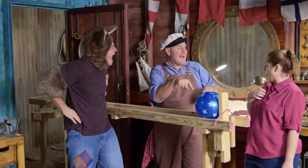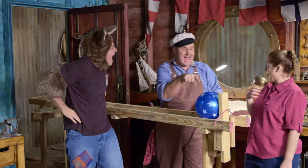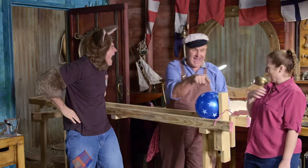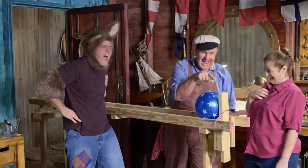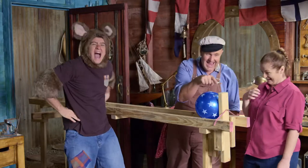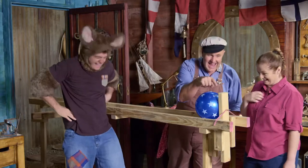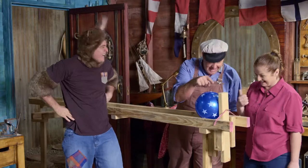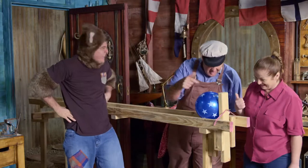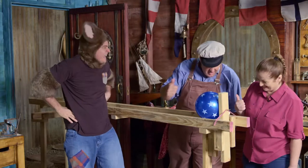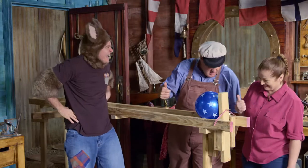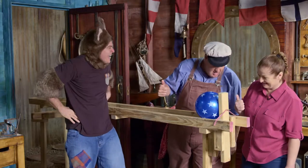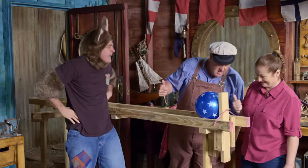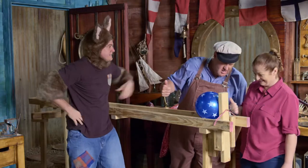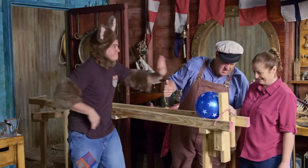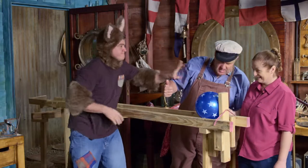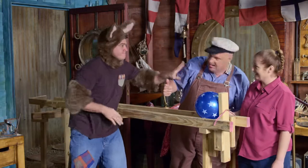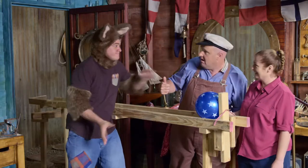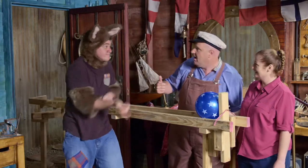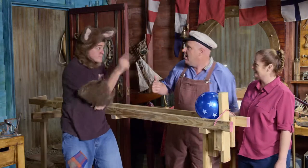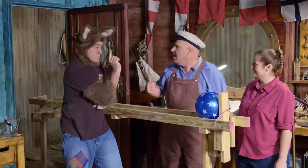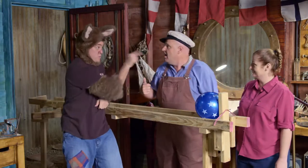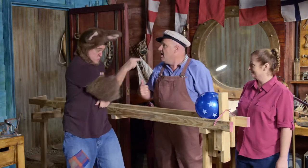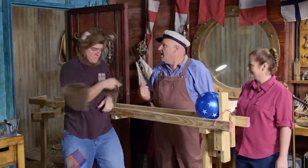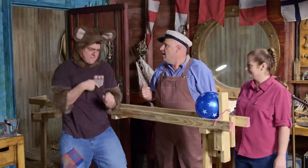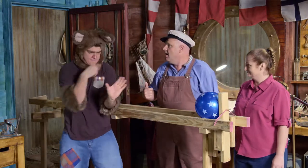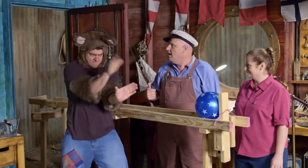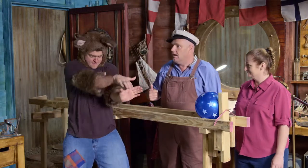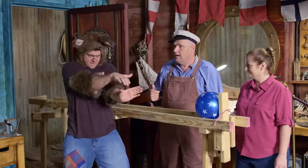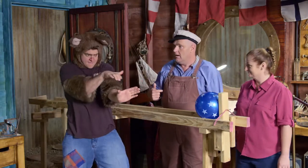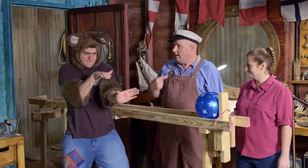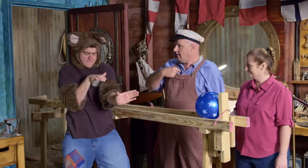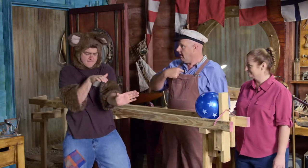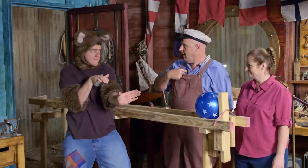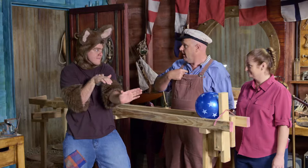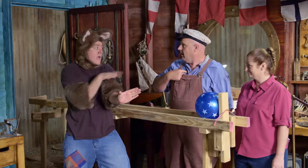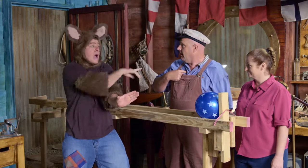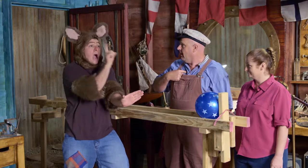Oh, yes, I see, it starts it off. And, Skip, you may pull the trigger. Me?